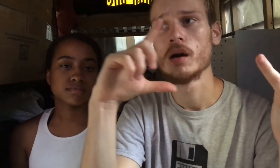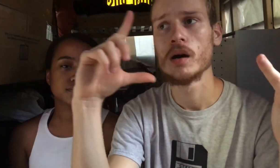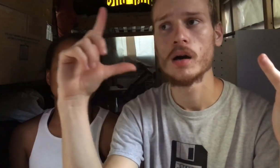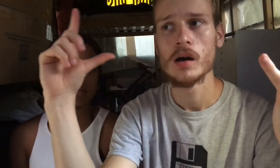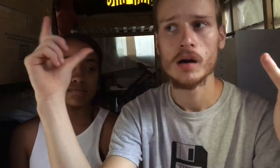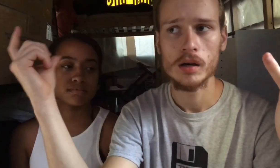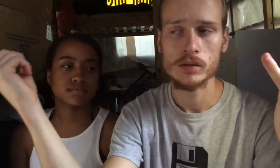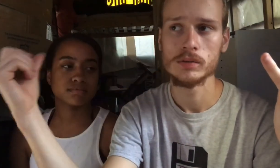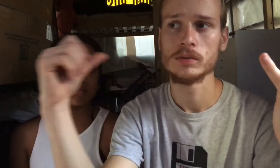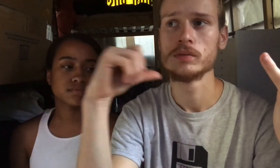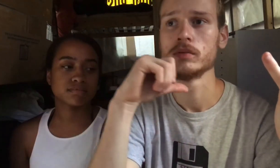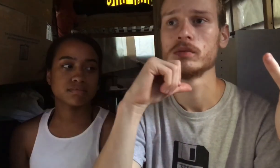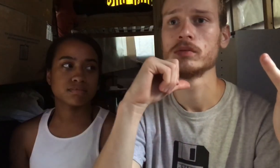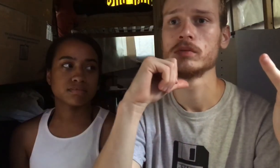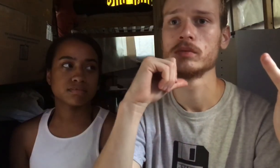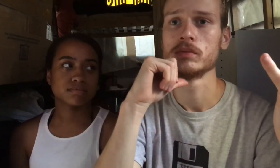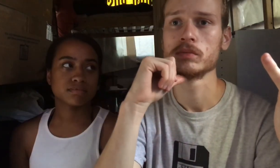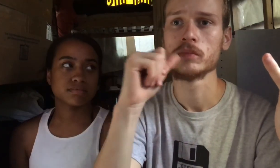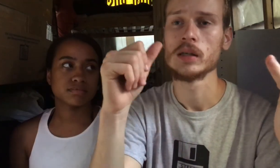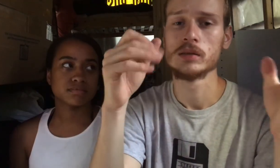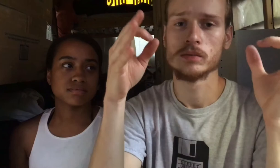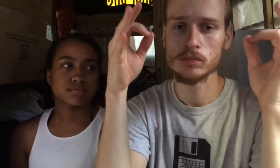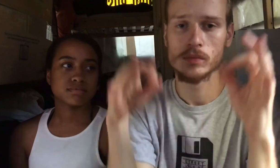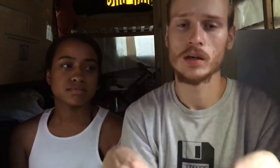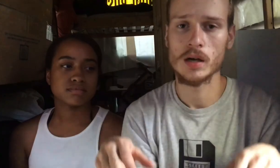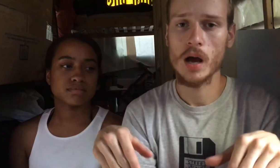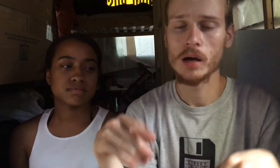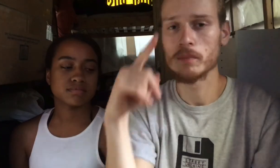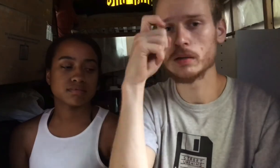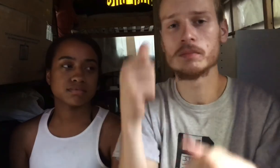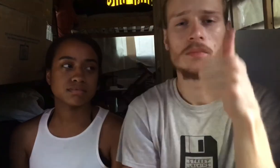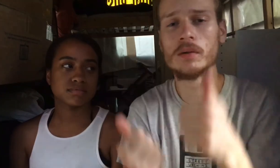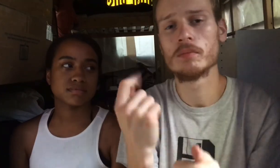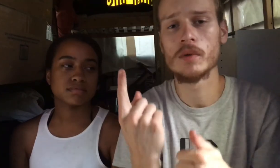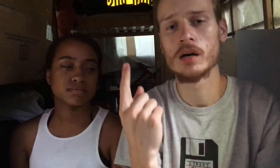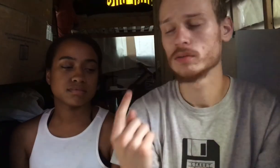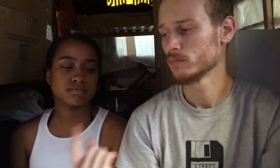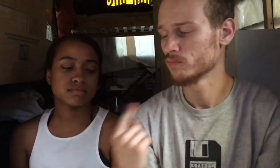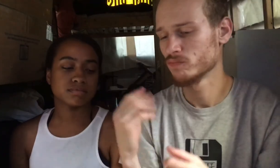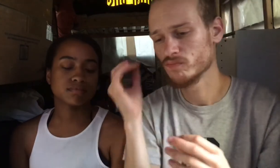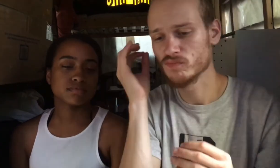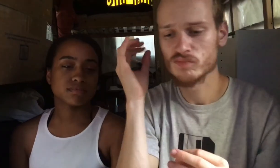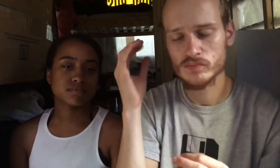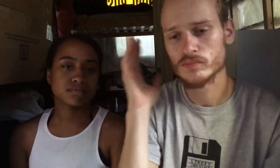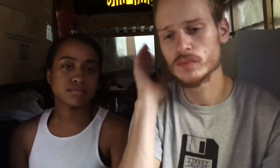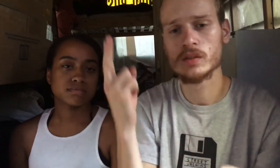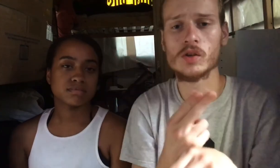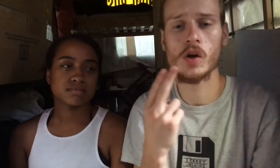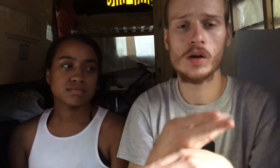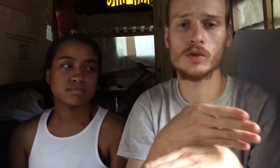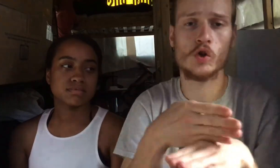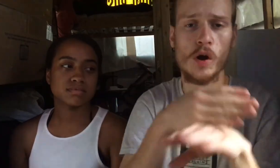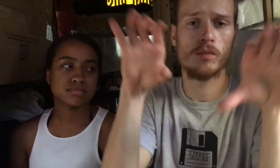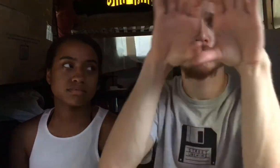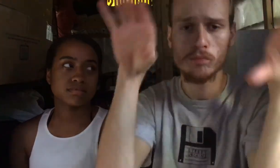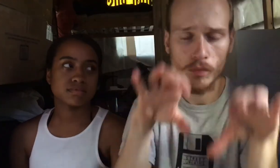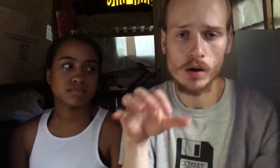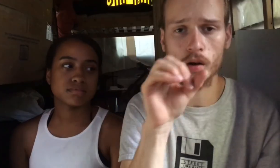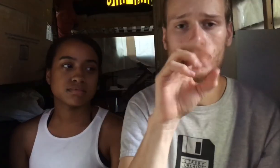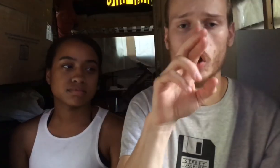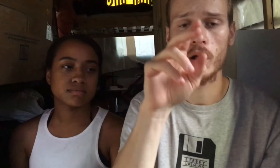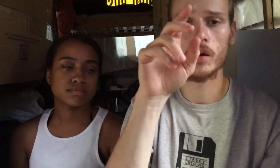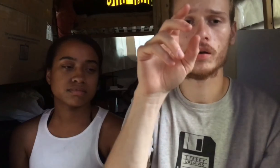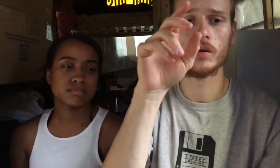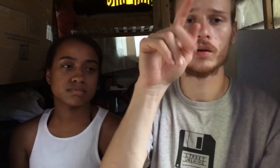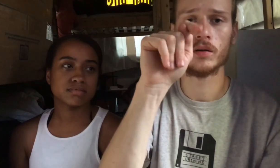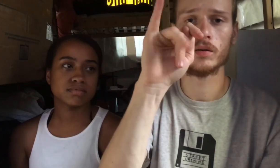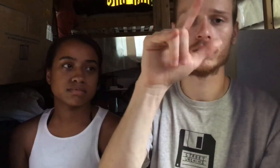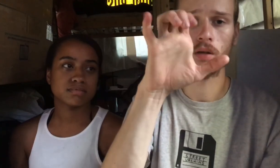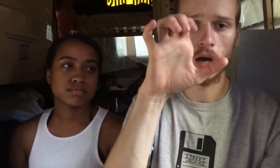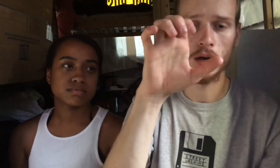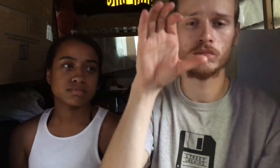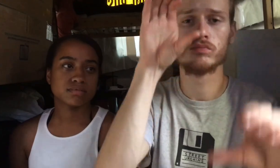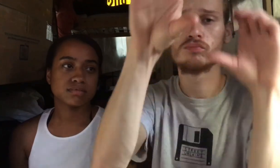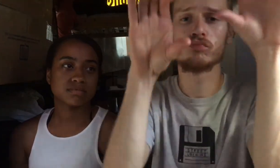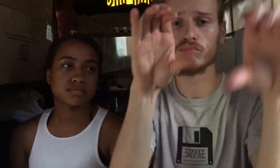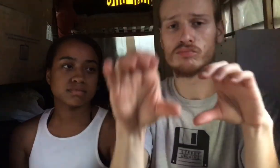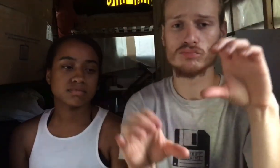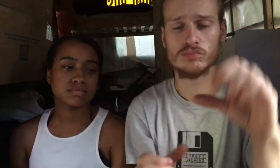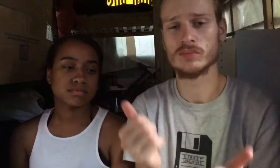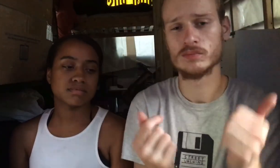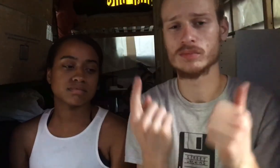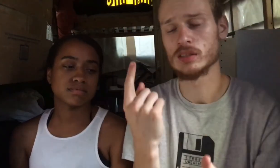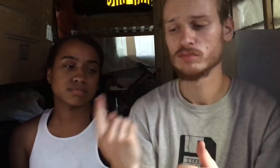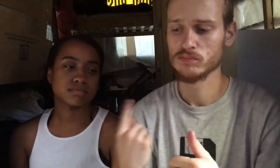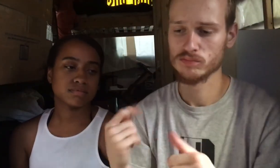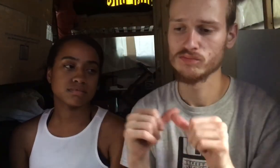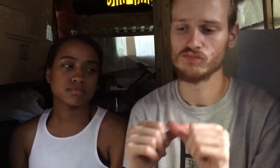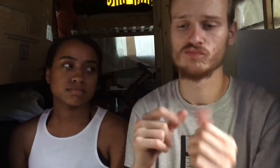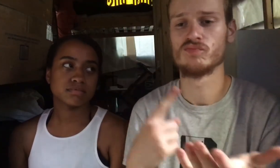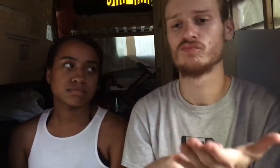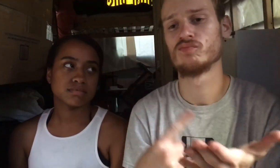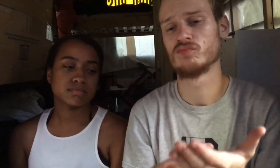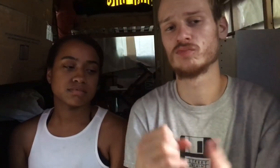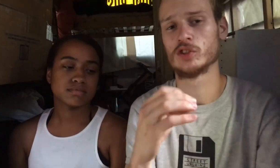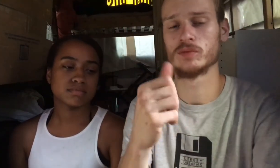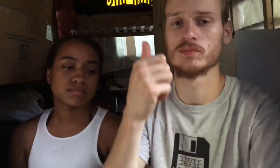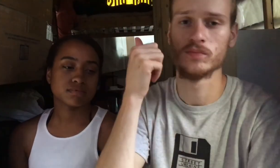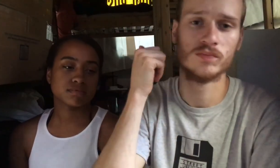Well...... not decide yet because of which one we discuss about use wood or use tile which one we think which one is better one